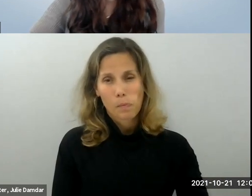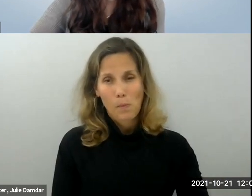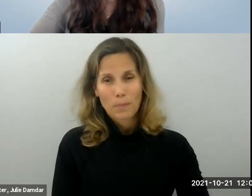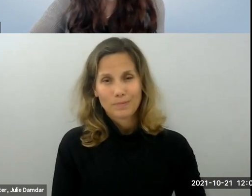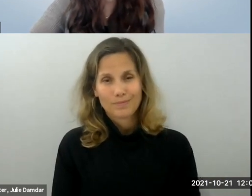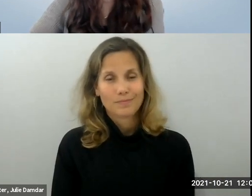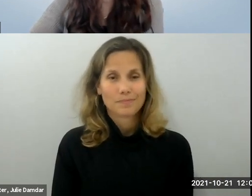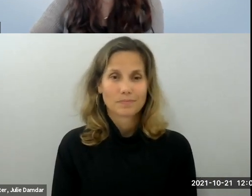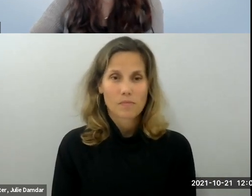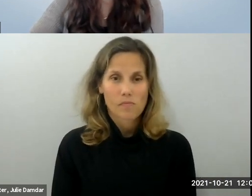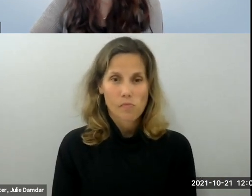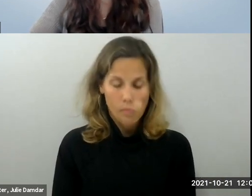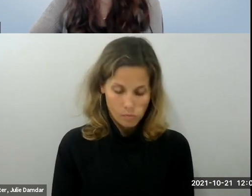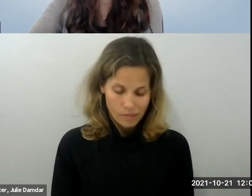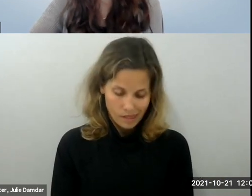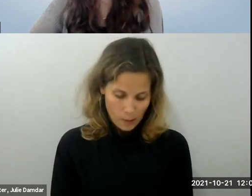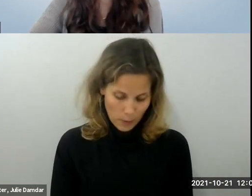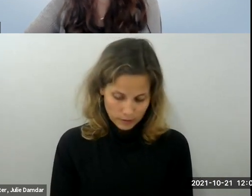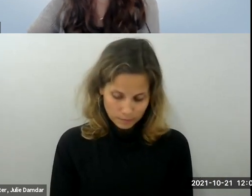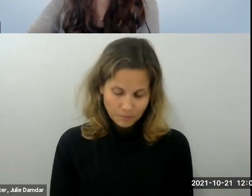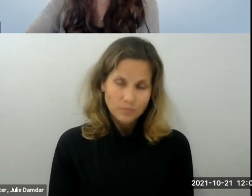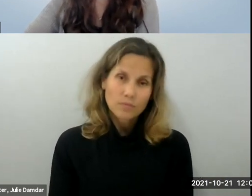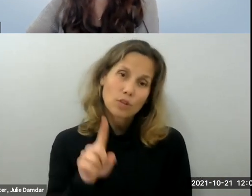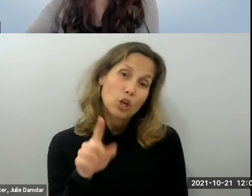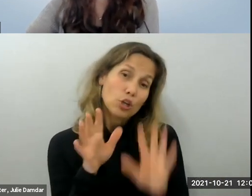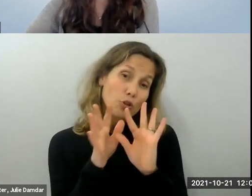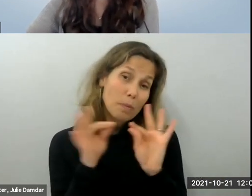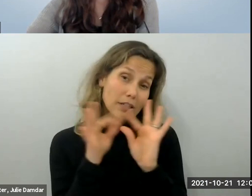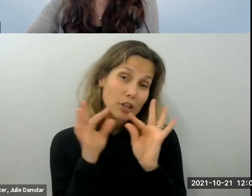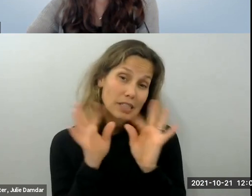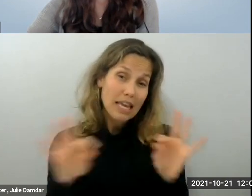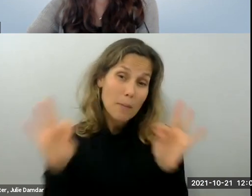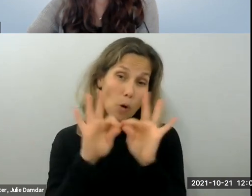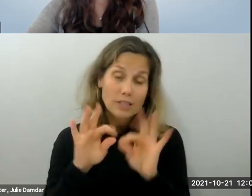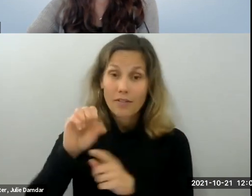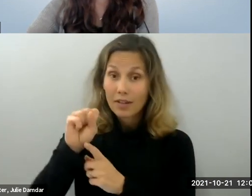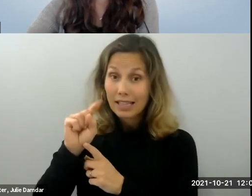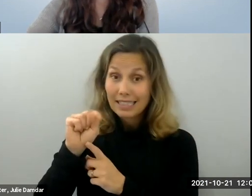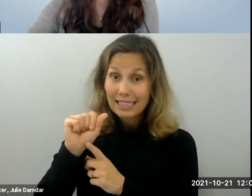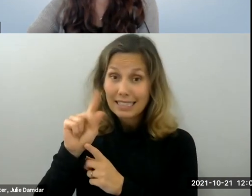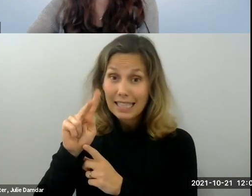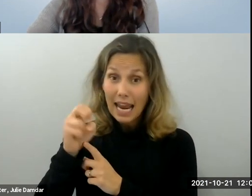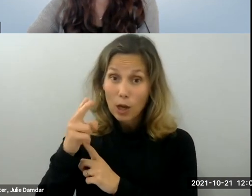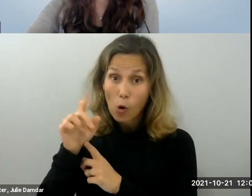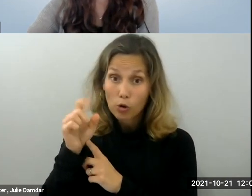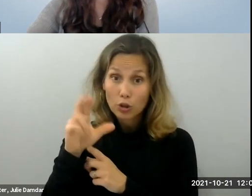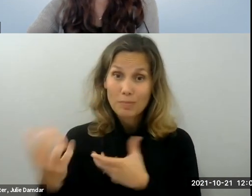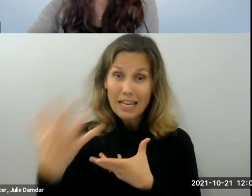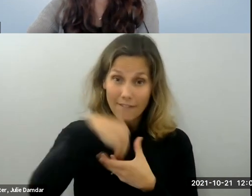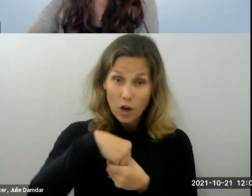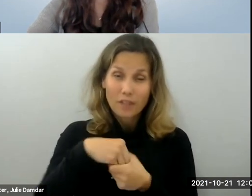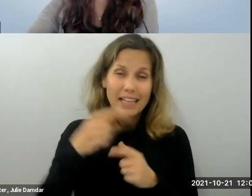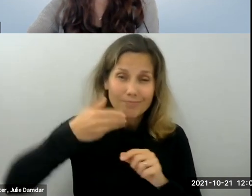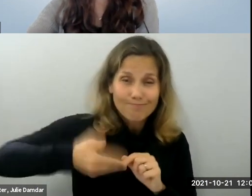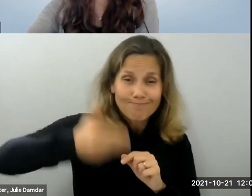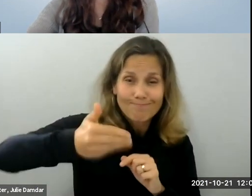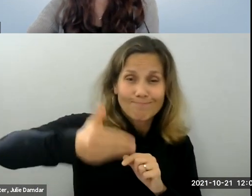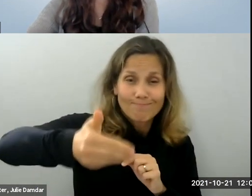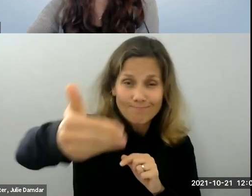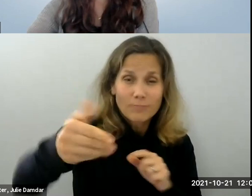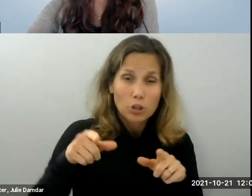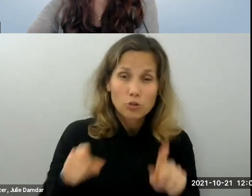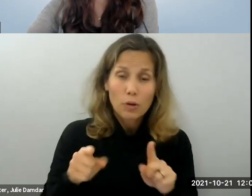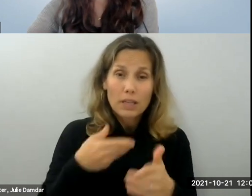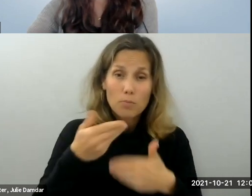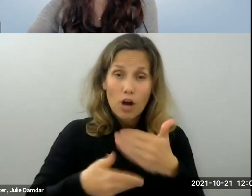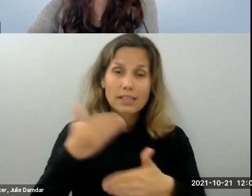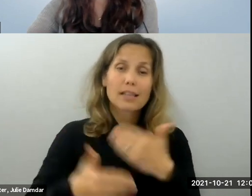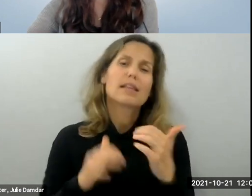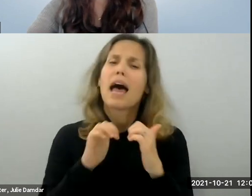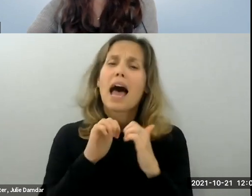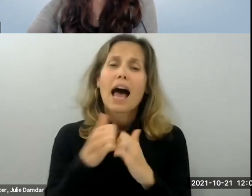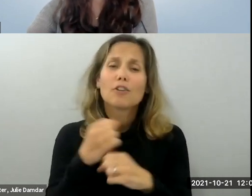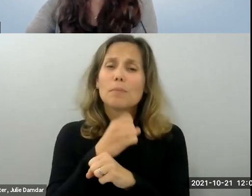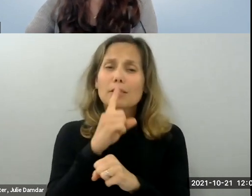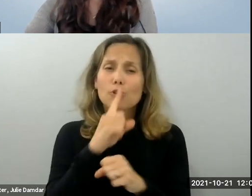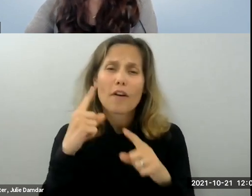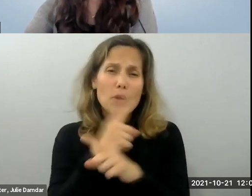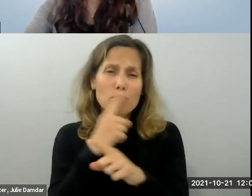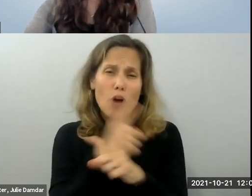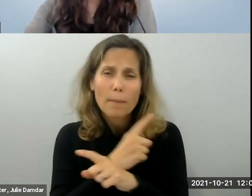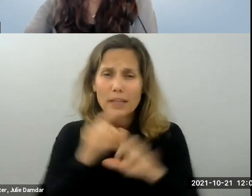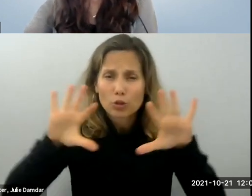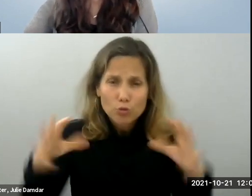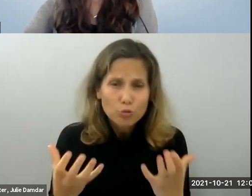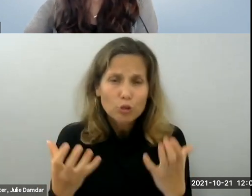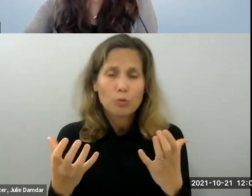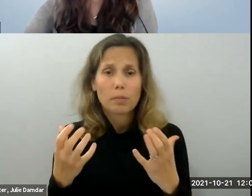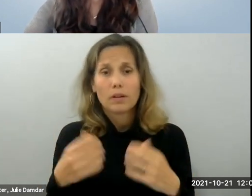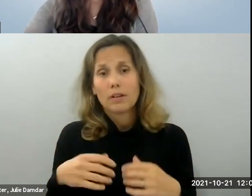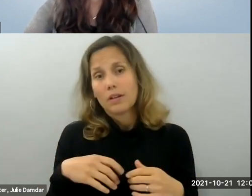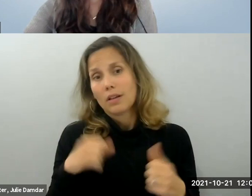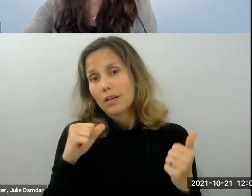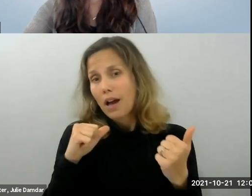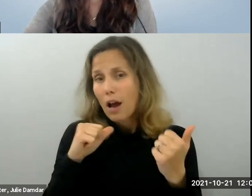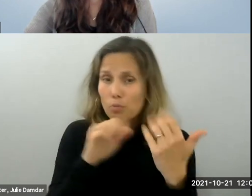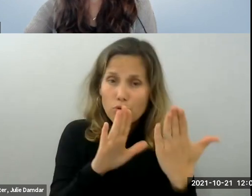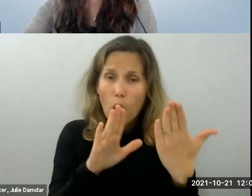Heidi Brown (she/her): Can you talk a little bit, you mentioned the importance of engaging your stakeholders at various points in the SEC process, how do you secure proper composition of your stakeholder group approaches or sound scientific methods.